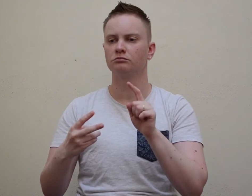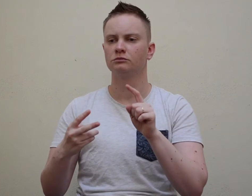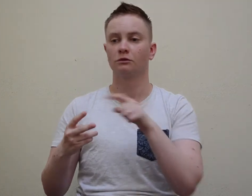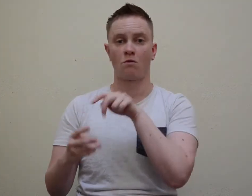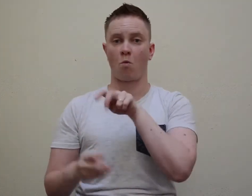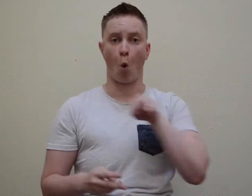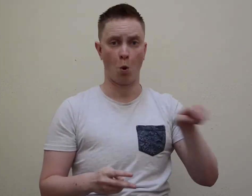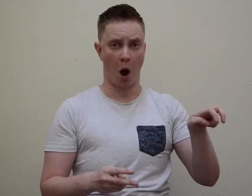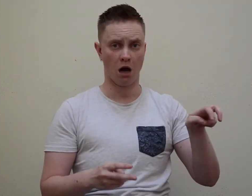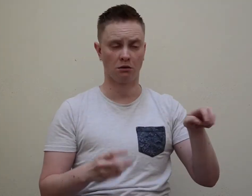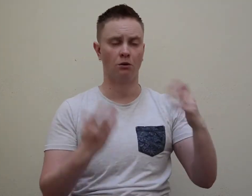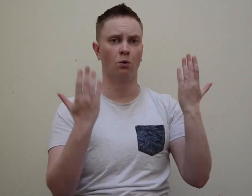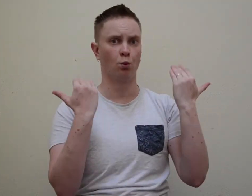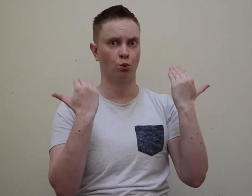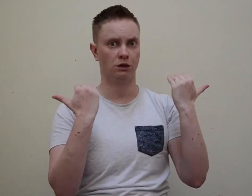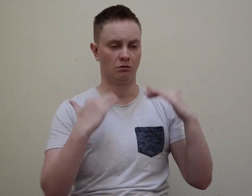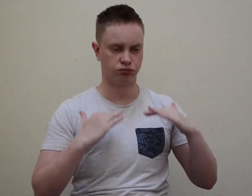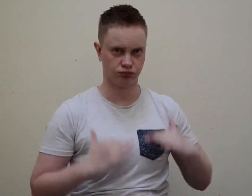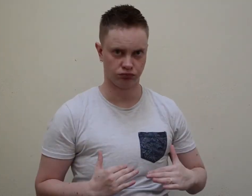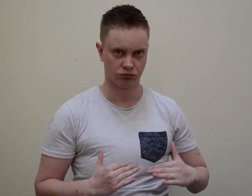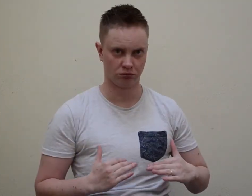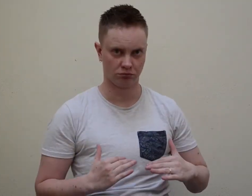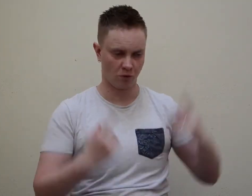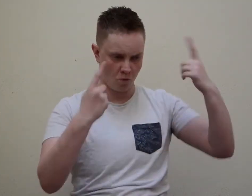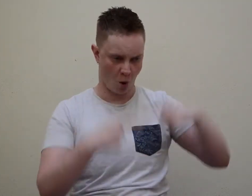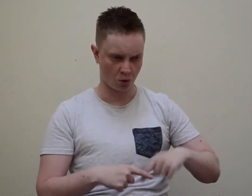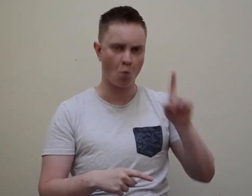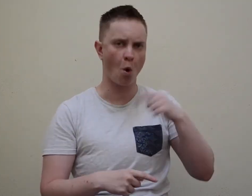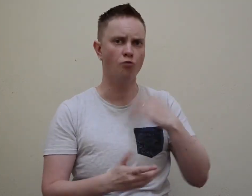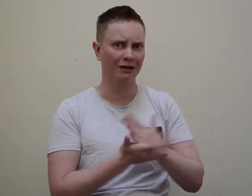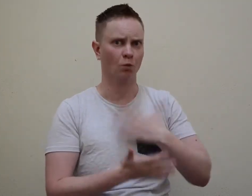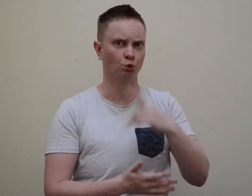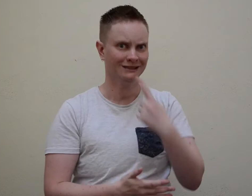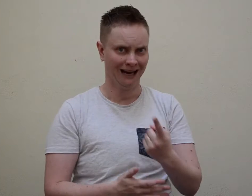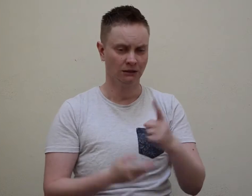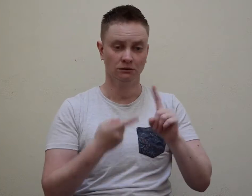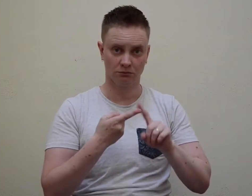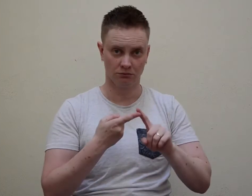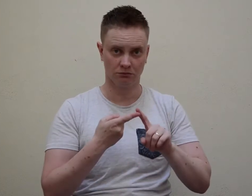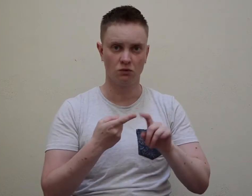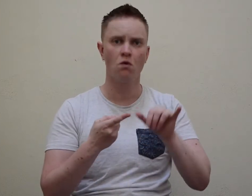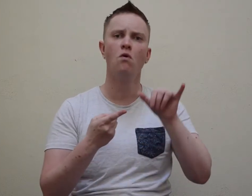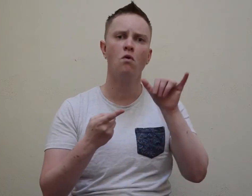The first choice was to walk away, cool down, work out what I'm really trying to say.